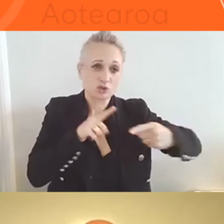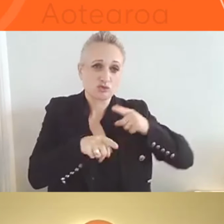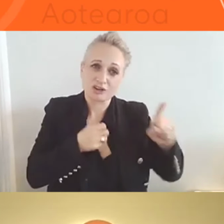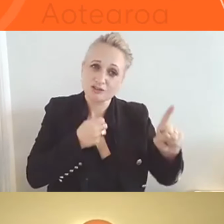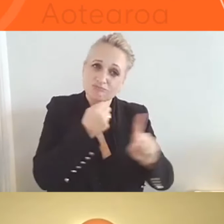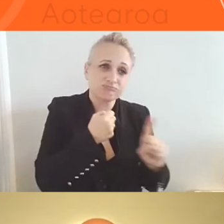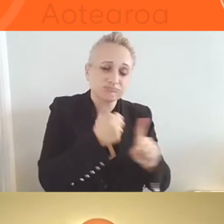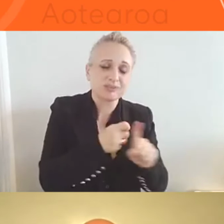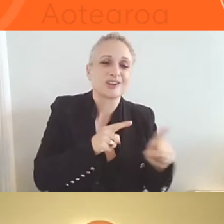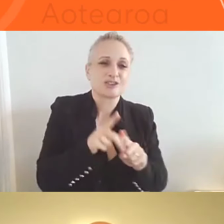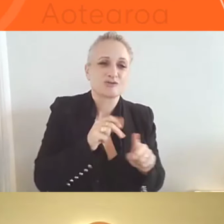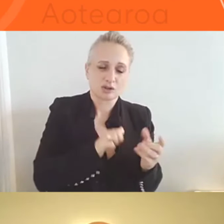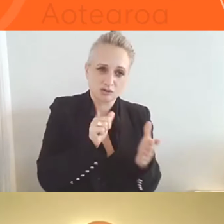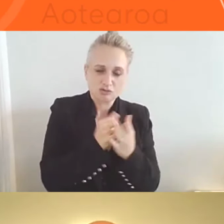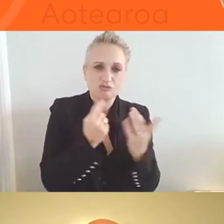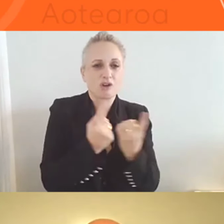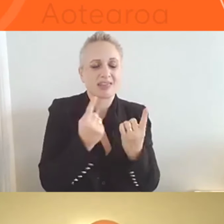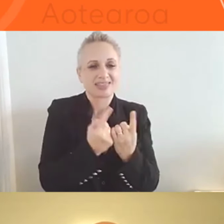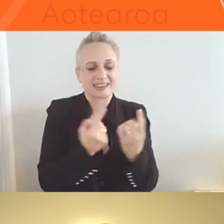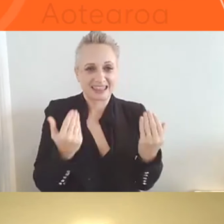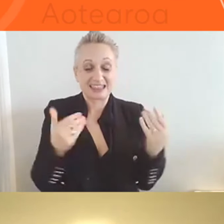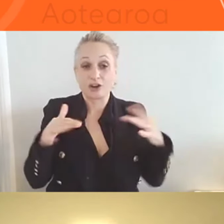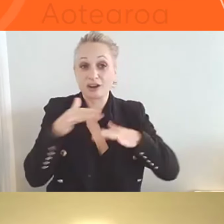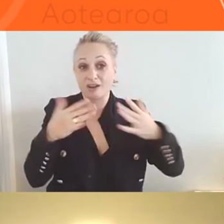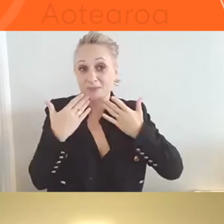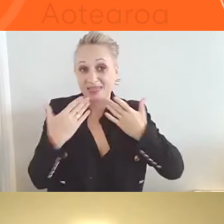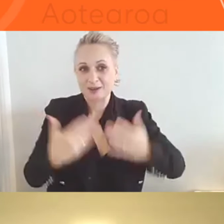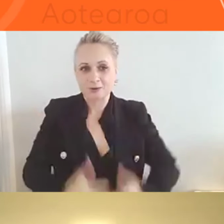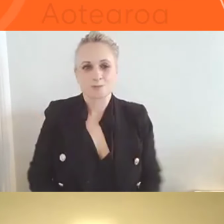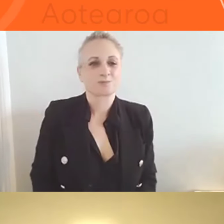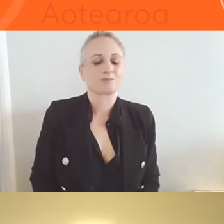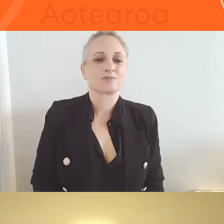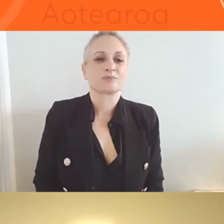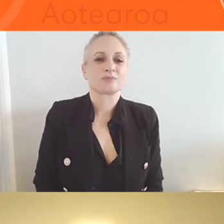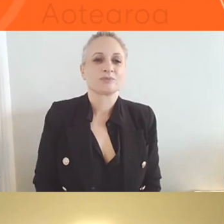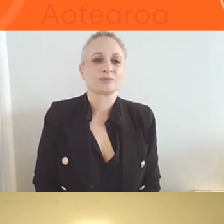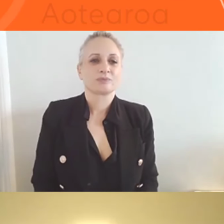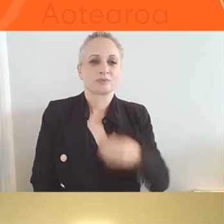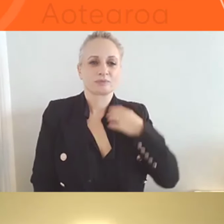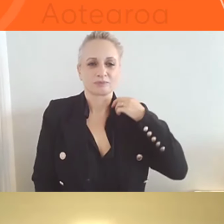the current context. Thanks very much. Rightio, cheers Paul, thank